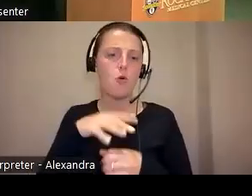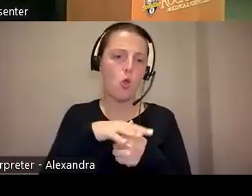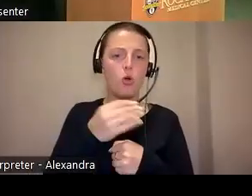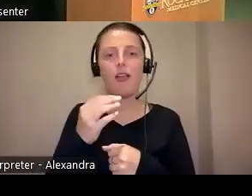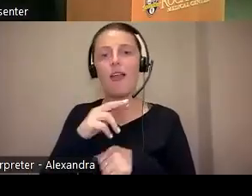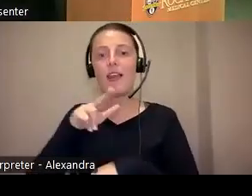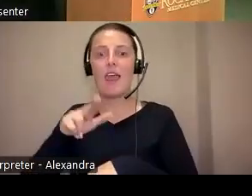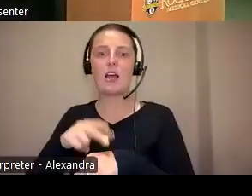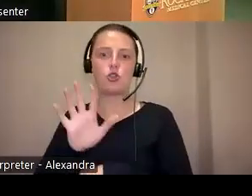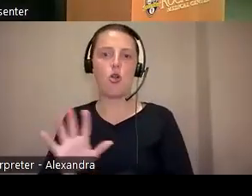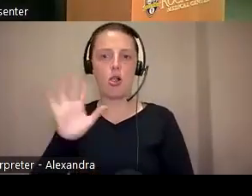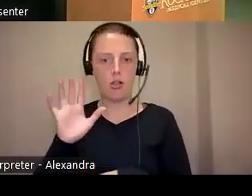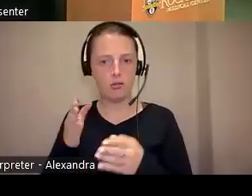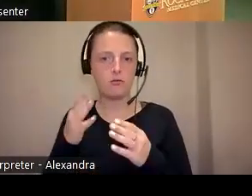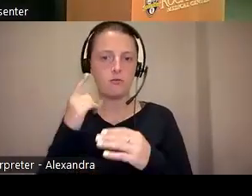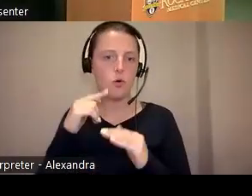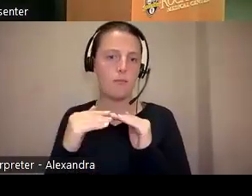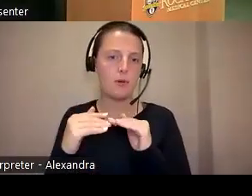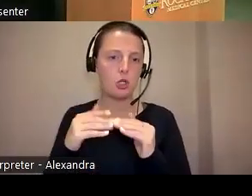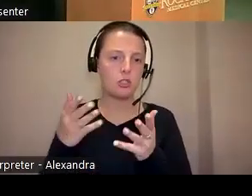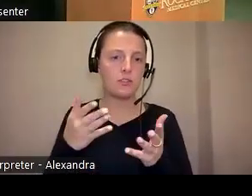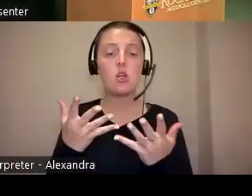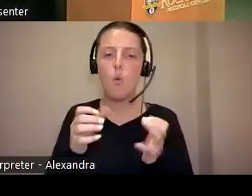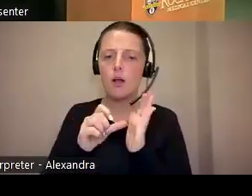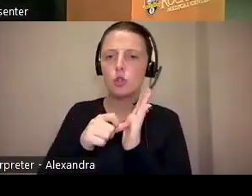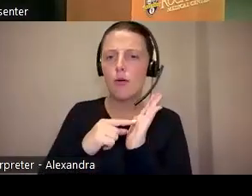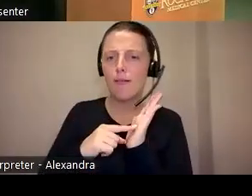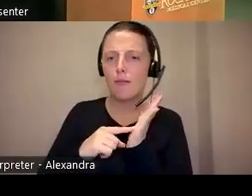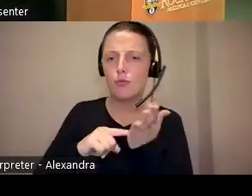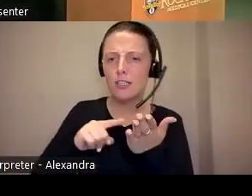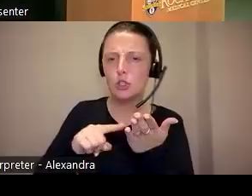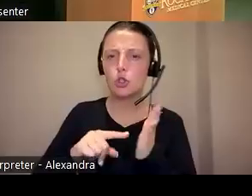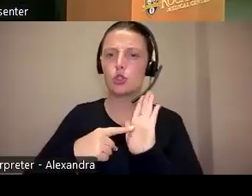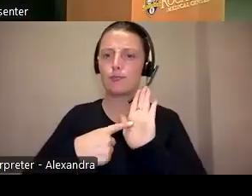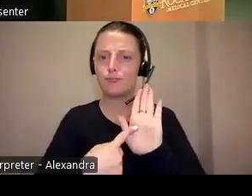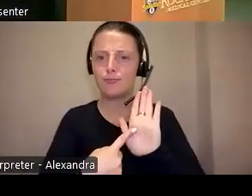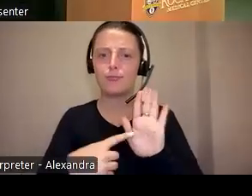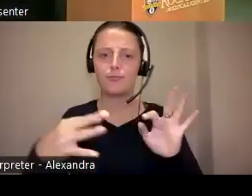some data about peer services, including in our own system, and certainly as a clinical rounds